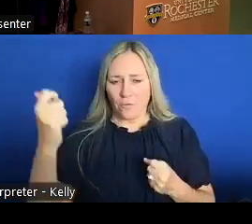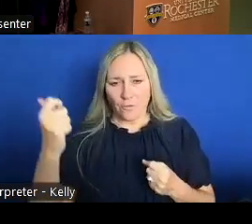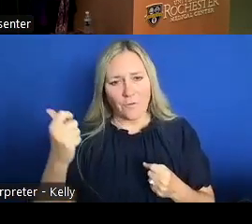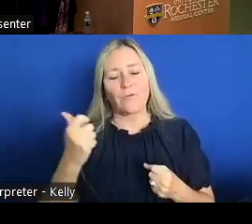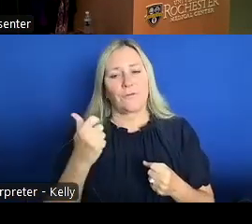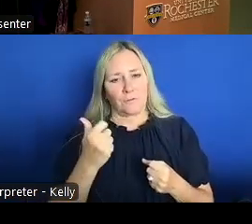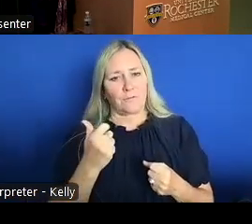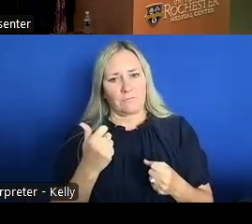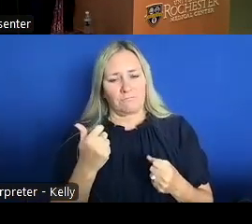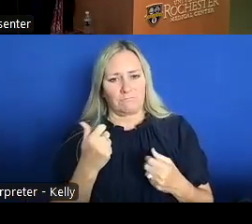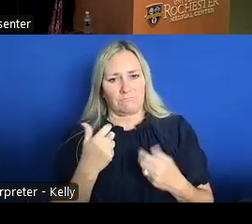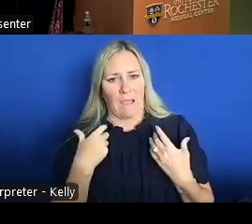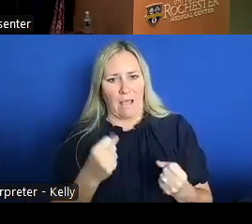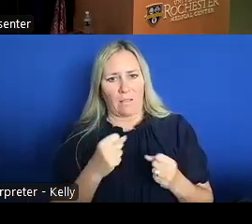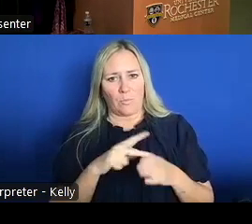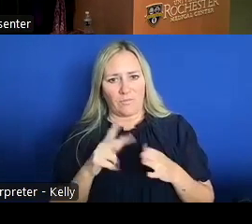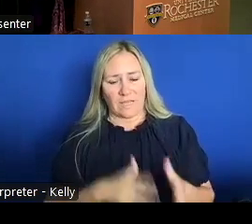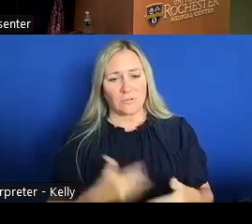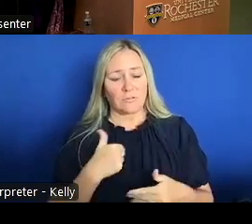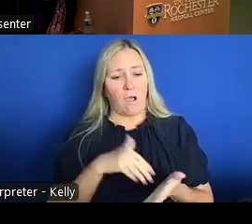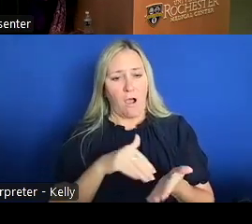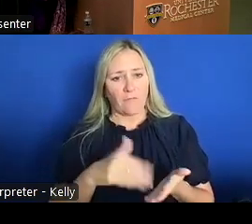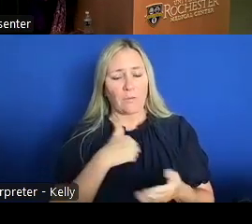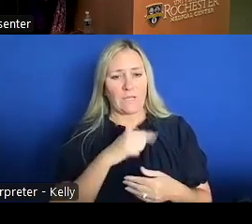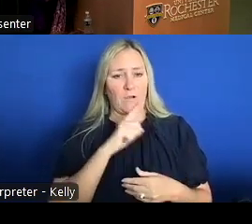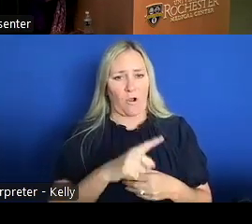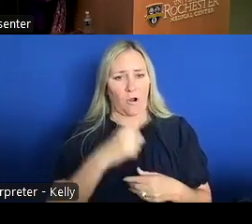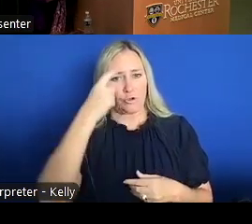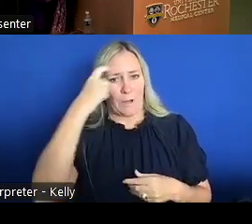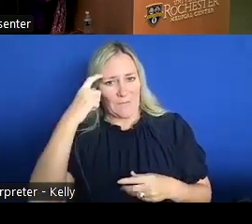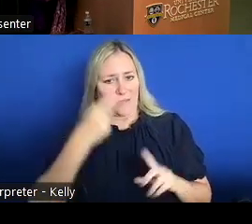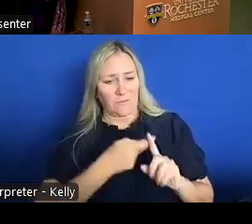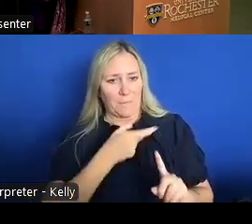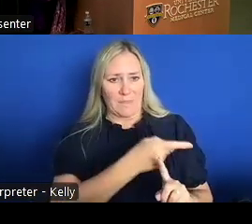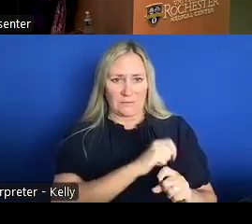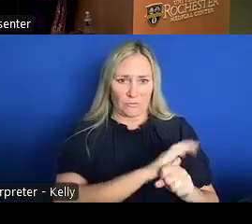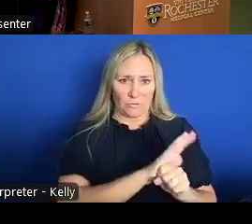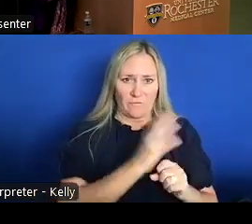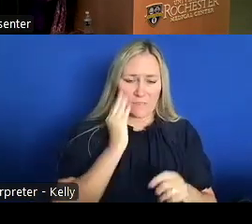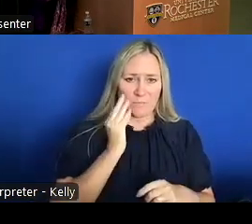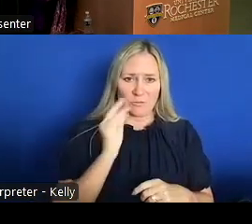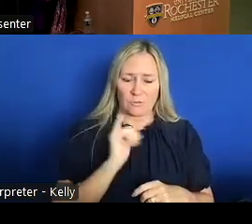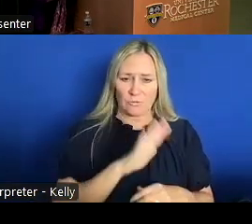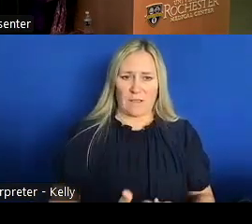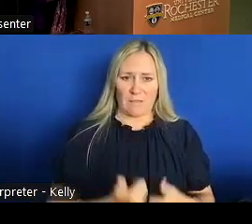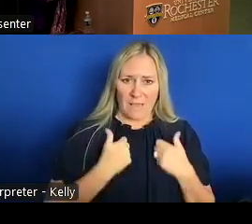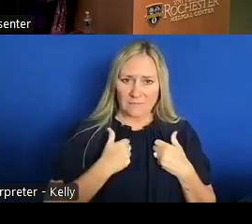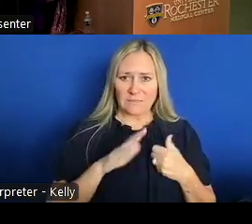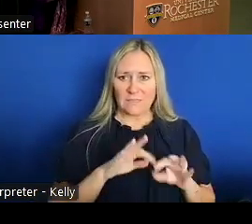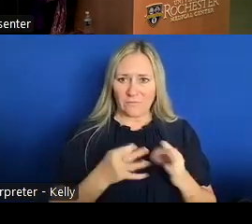uh often traumatized by The Experience their own uh lives and lives of their families threatened